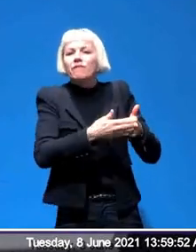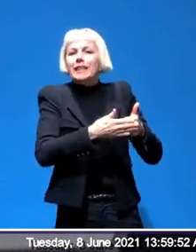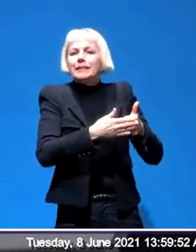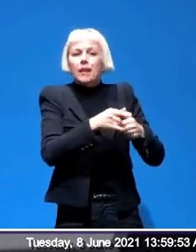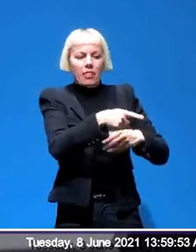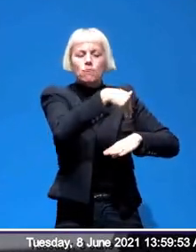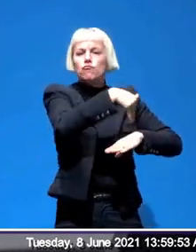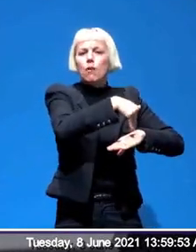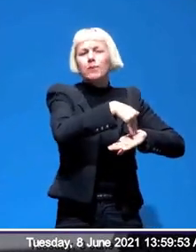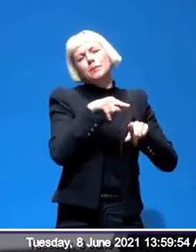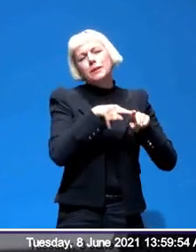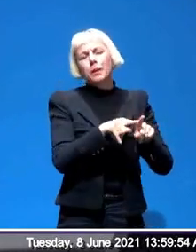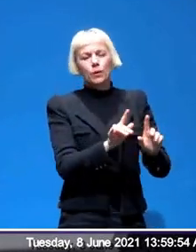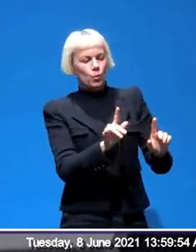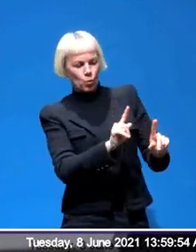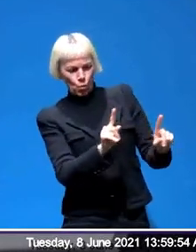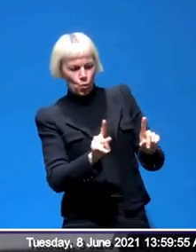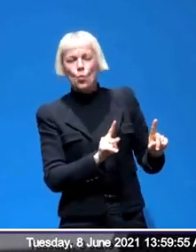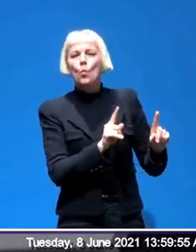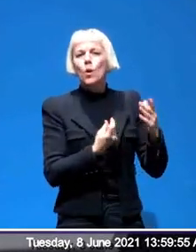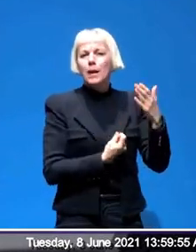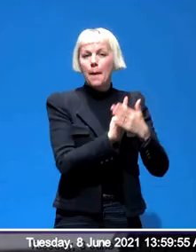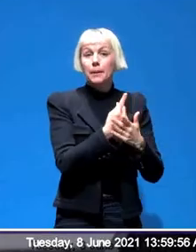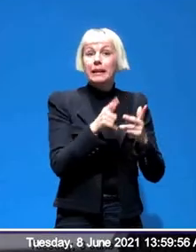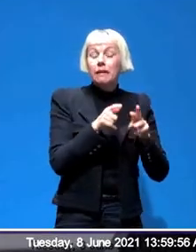depending on what the situation was, or if it was a client injury, to make sure